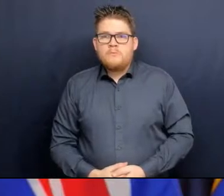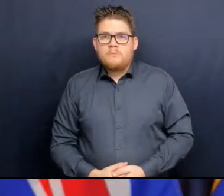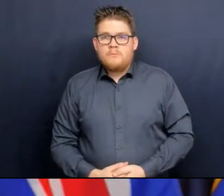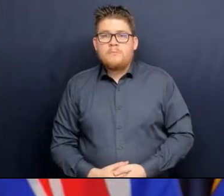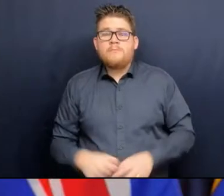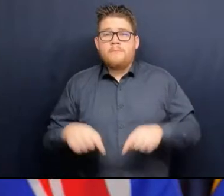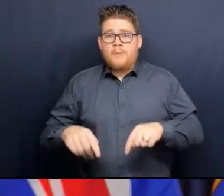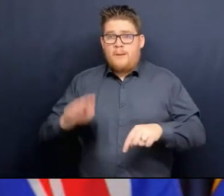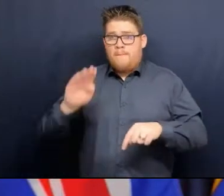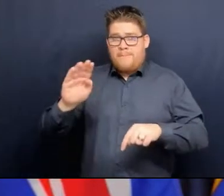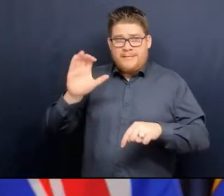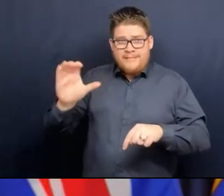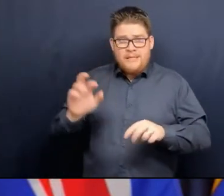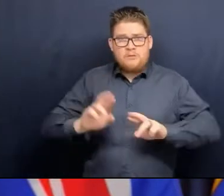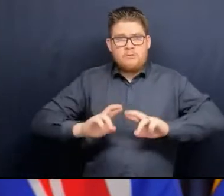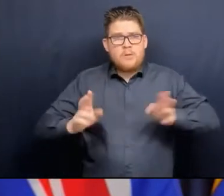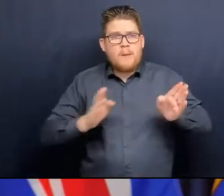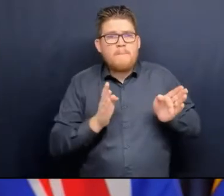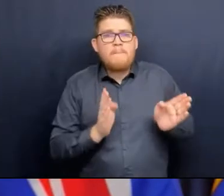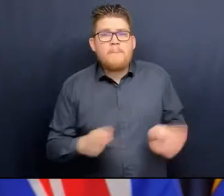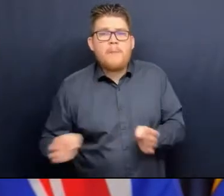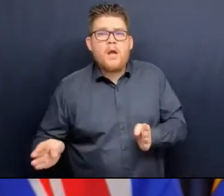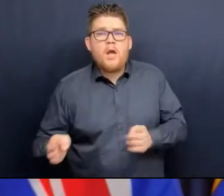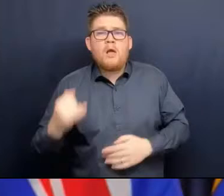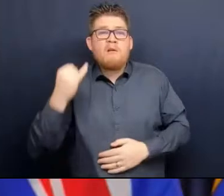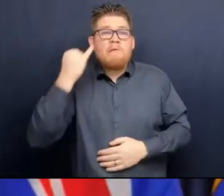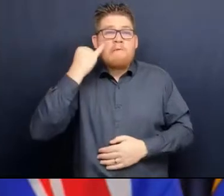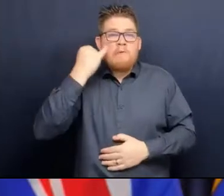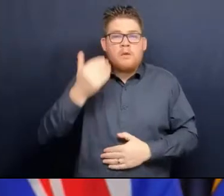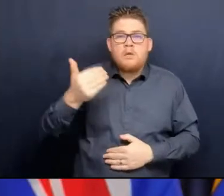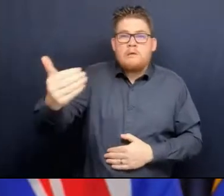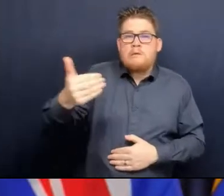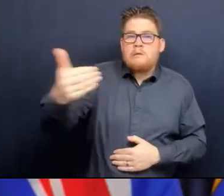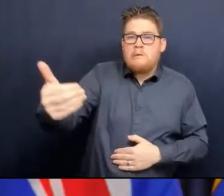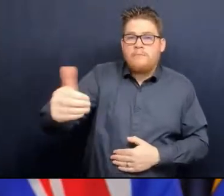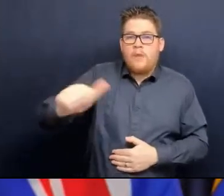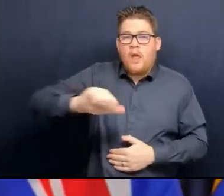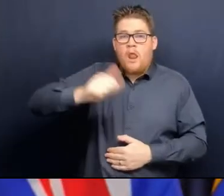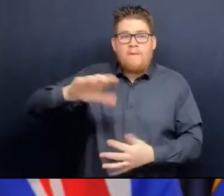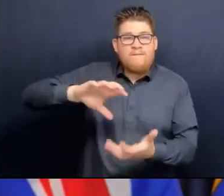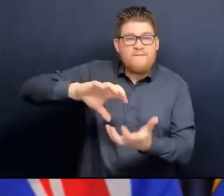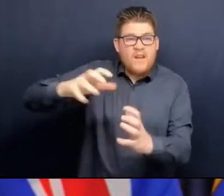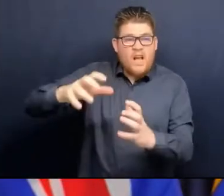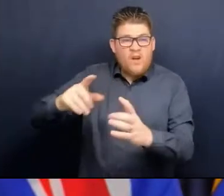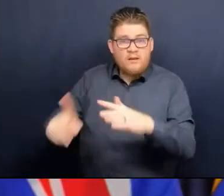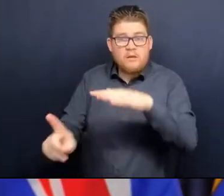prepared is BC if we get another variant surge, you know we're